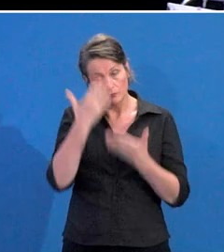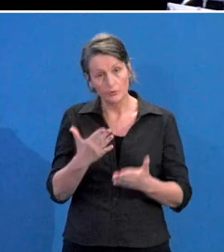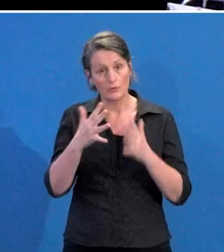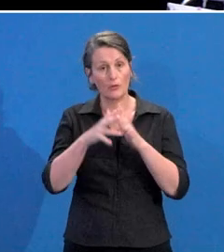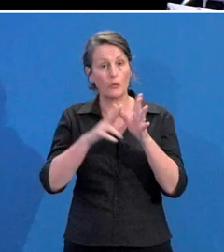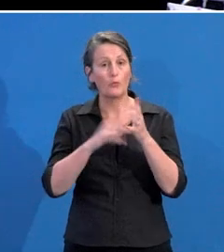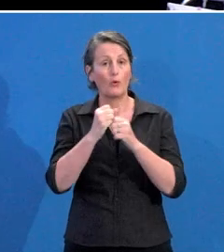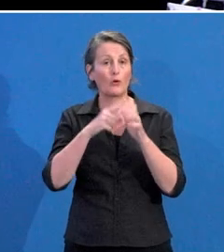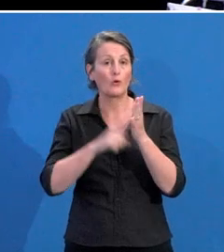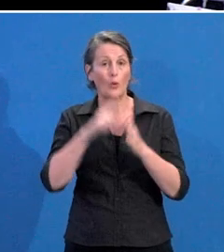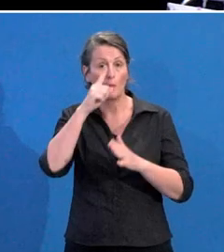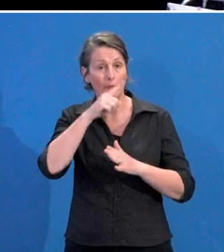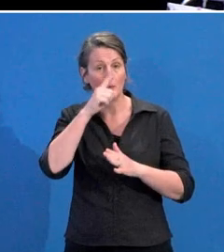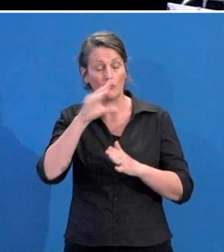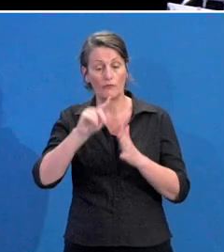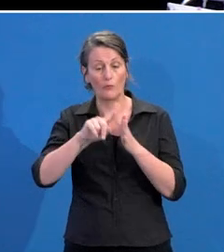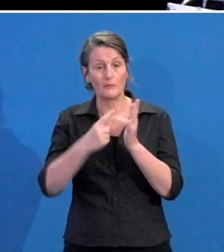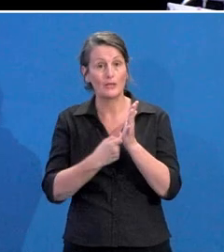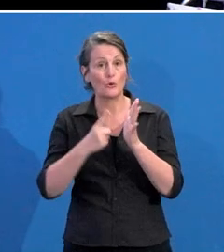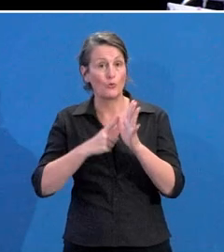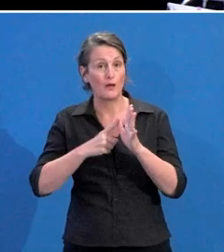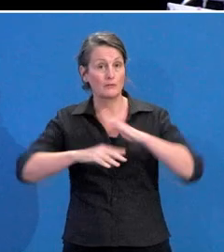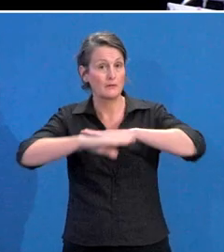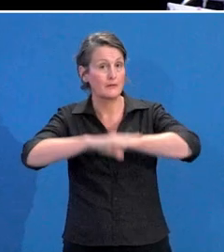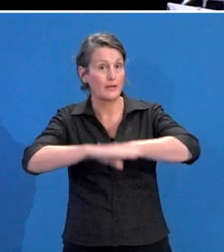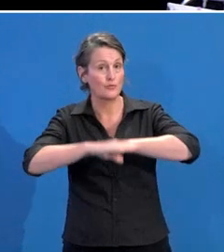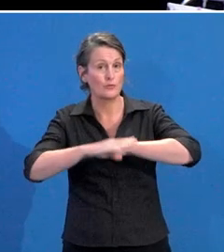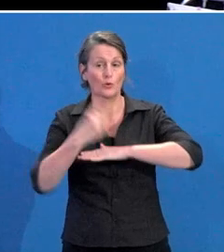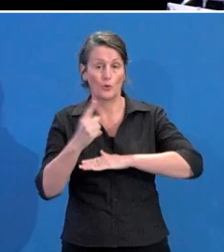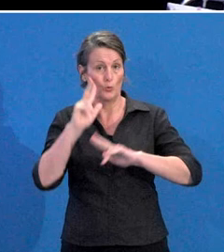of the Eora Nation, the traditional custodians of the land upon which this